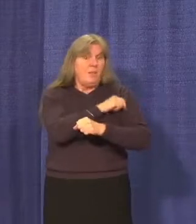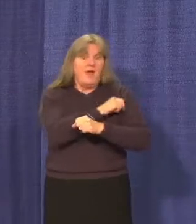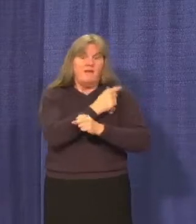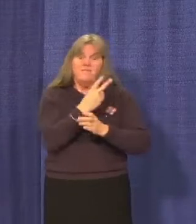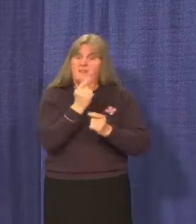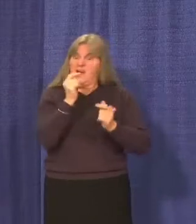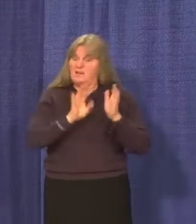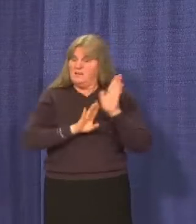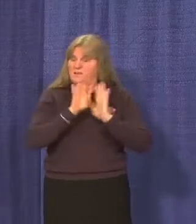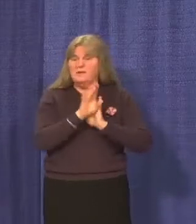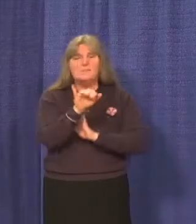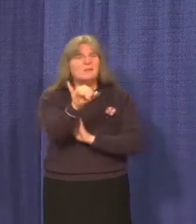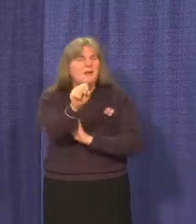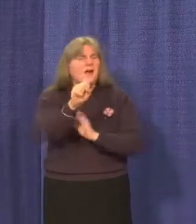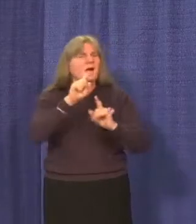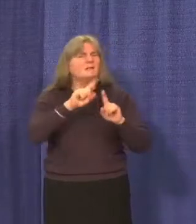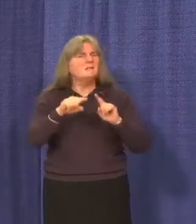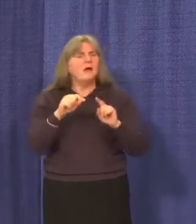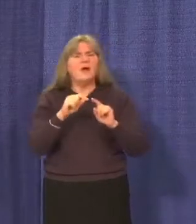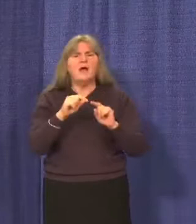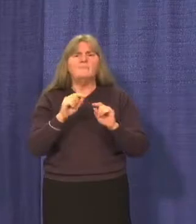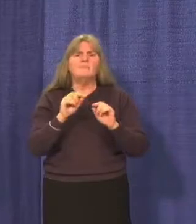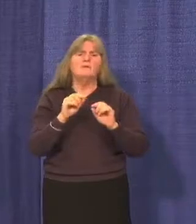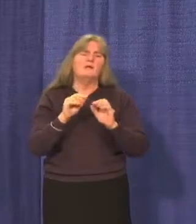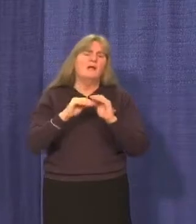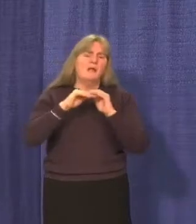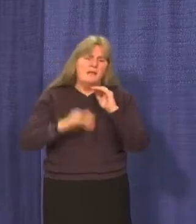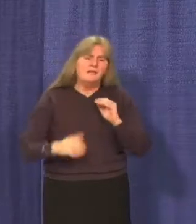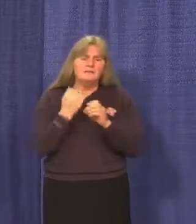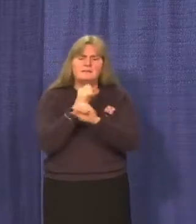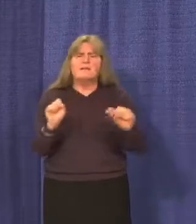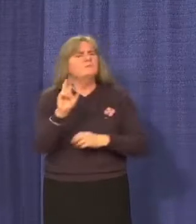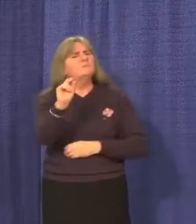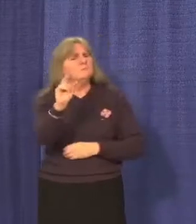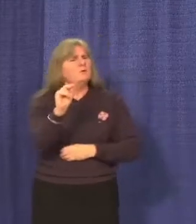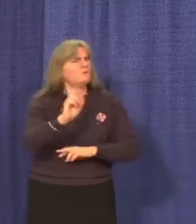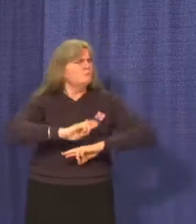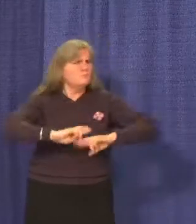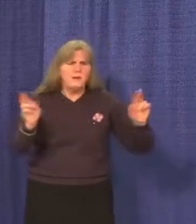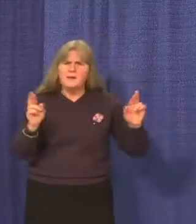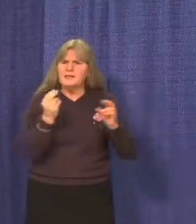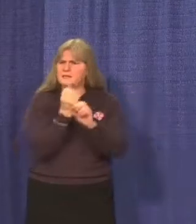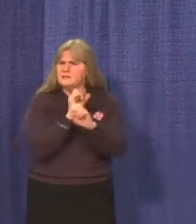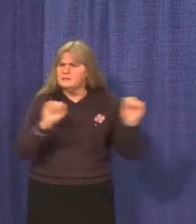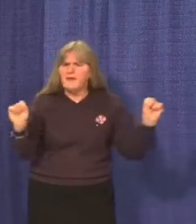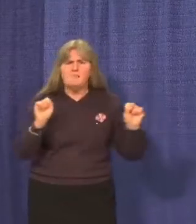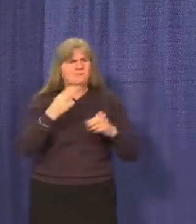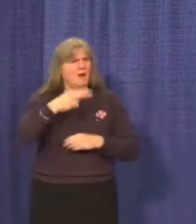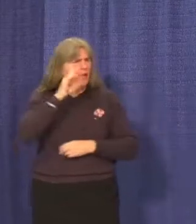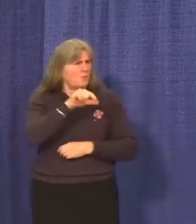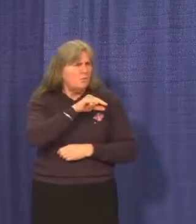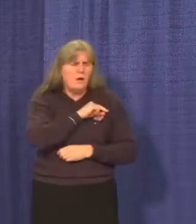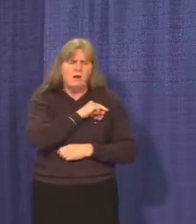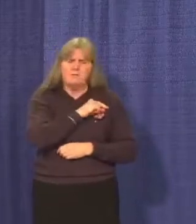seemed fast, but this does not mean that safety has been compromised. As you wait for your turn to